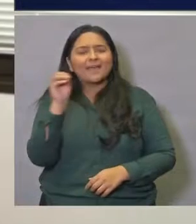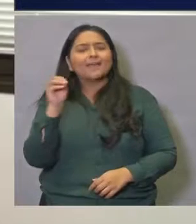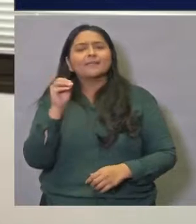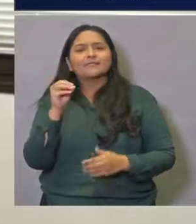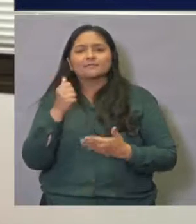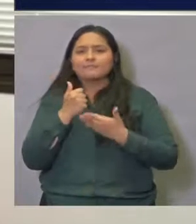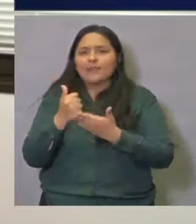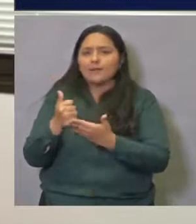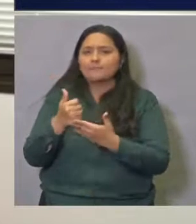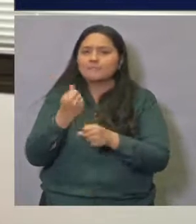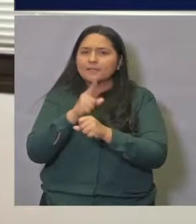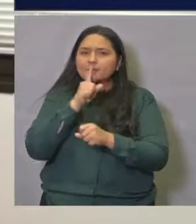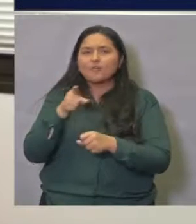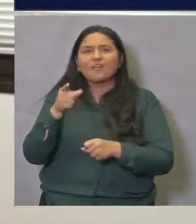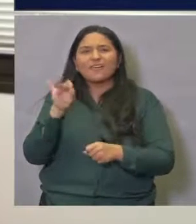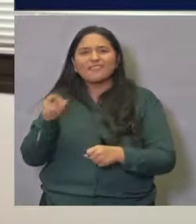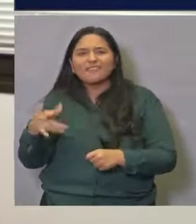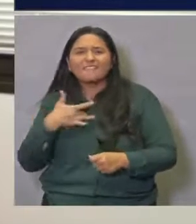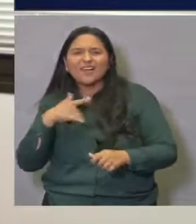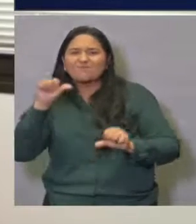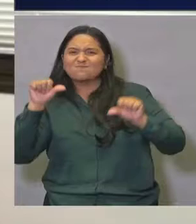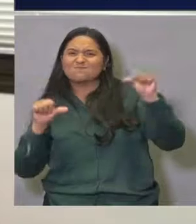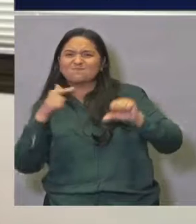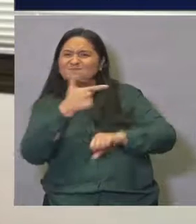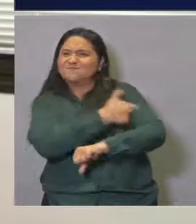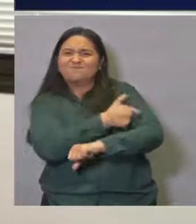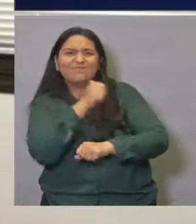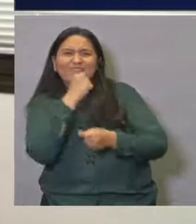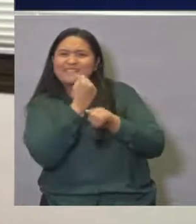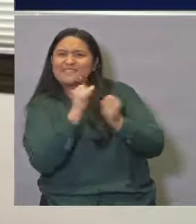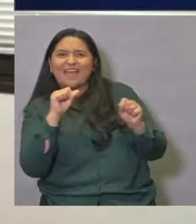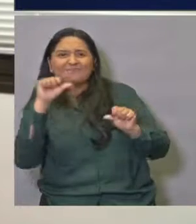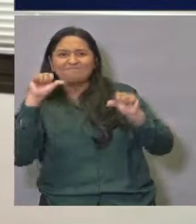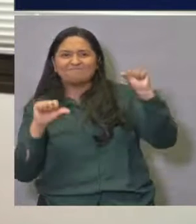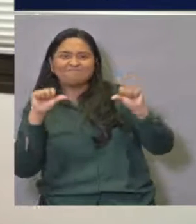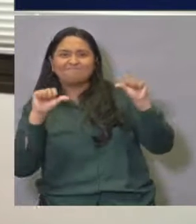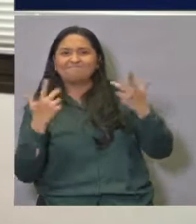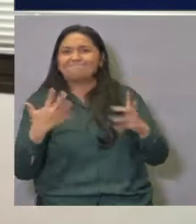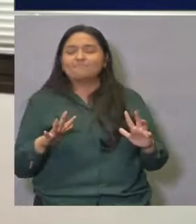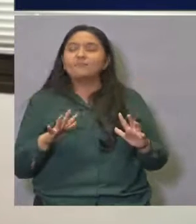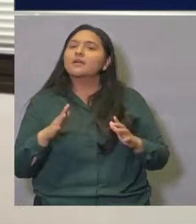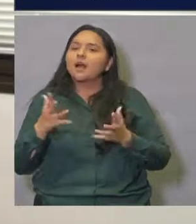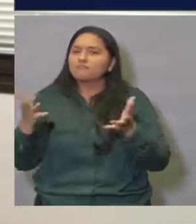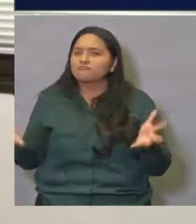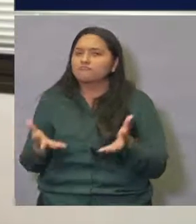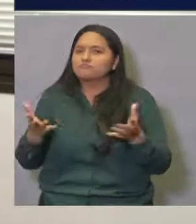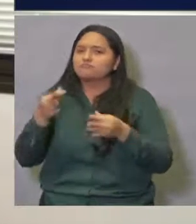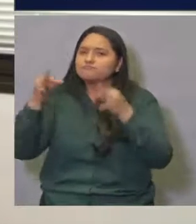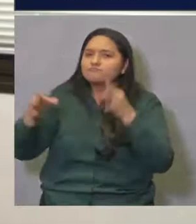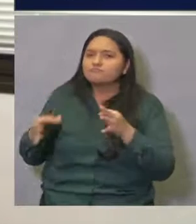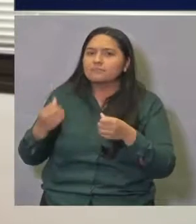MÁS OPORTUNIDAD DE CREAR LA VACUNA, PERO TAMBIÉN SUSTRAJO